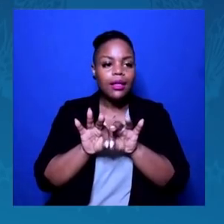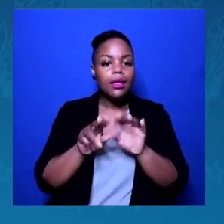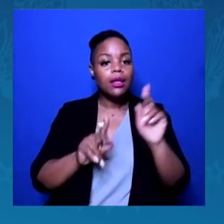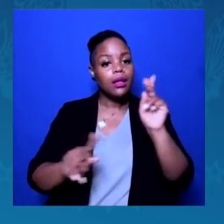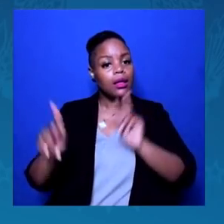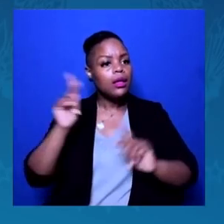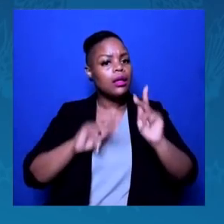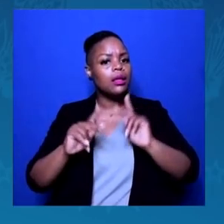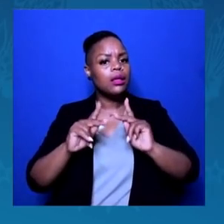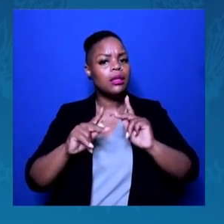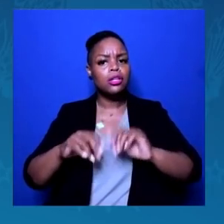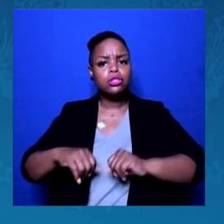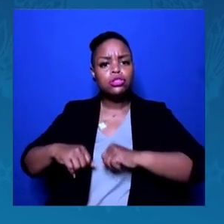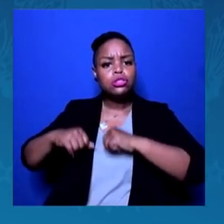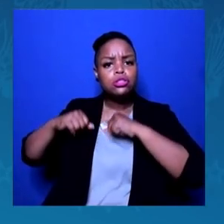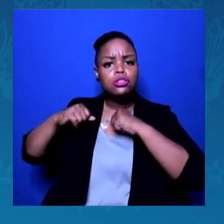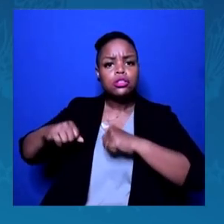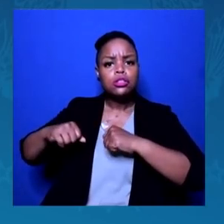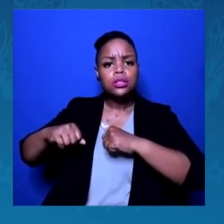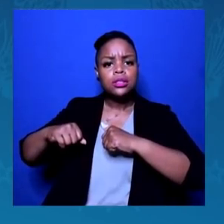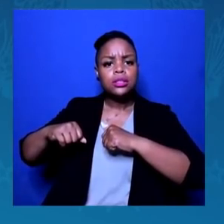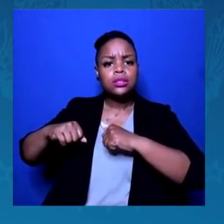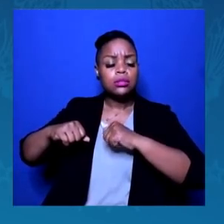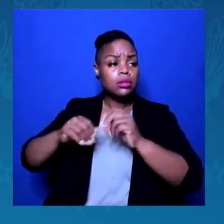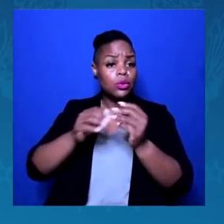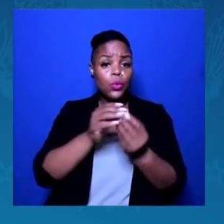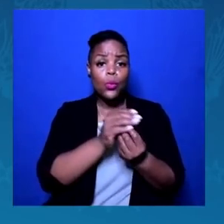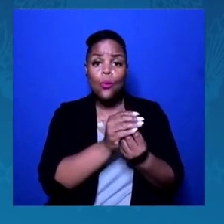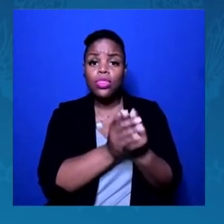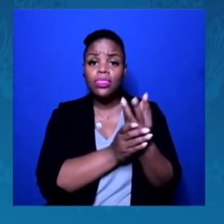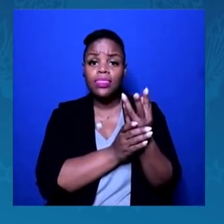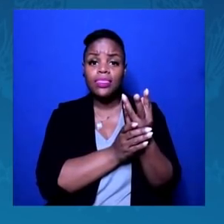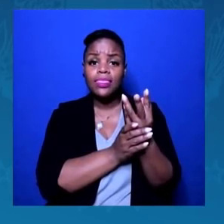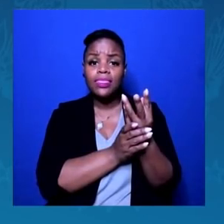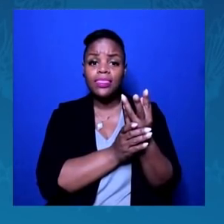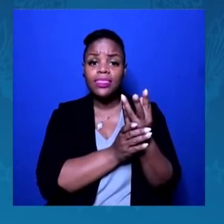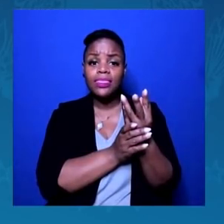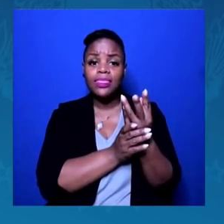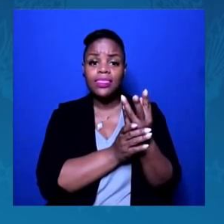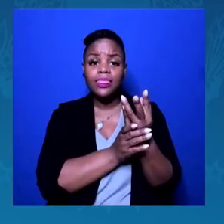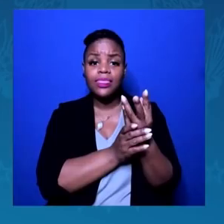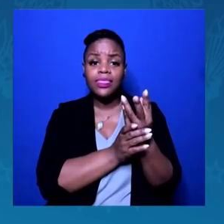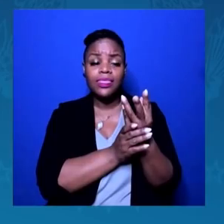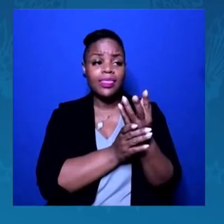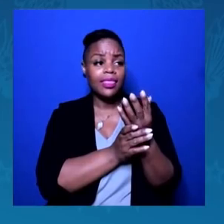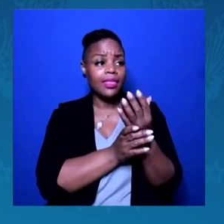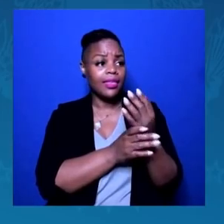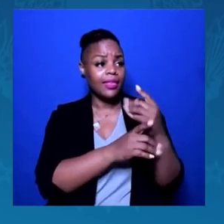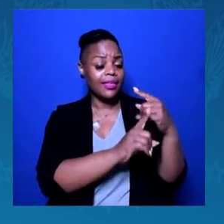and we believe the people of Vietnam. In fact, our cooperation on a whole host of issues today